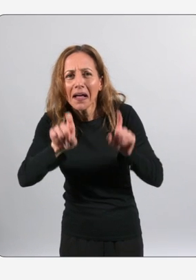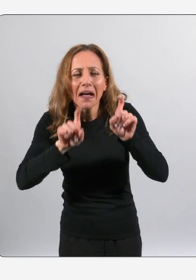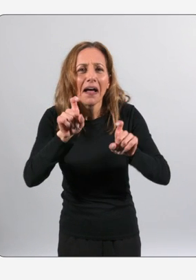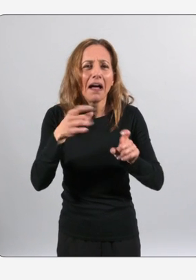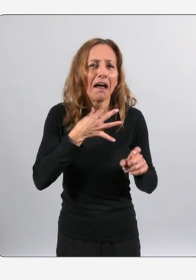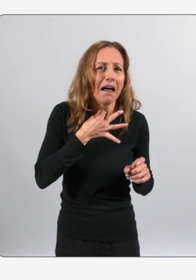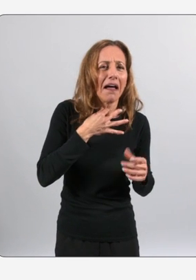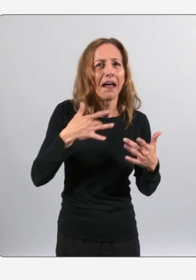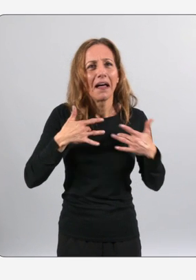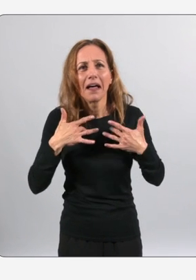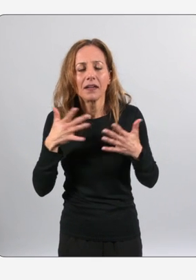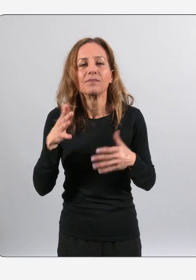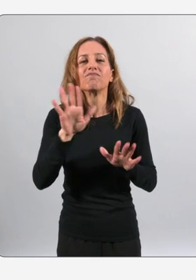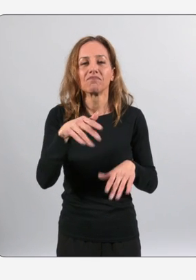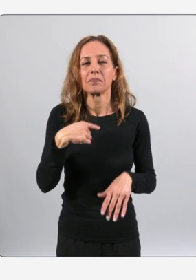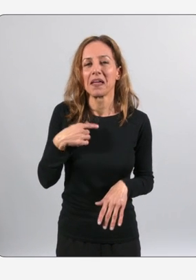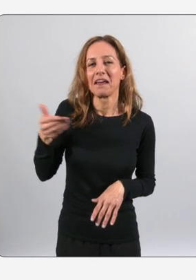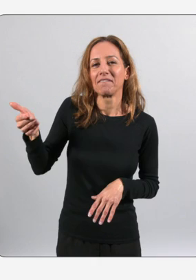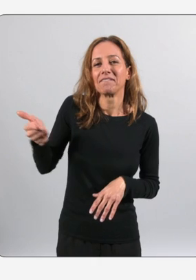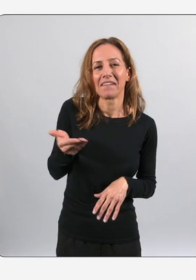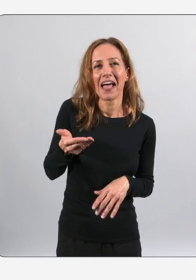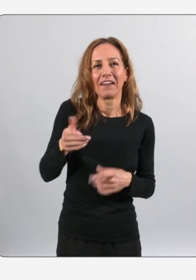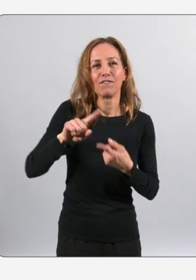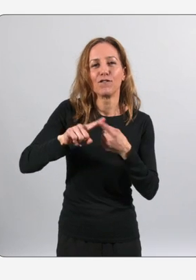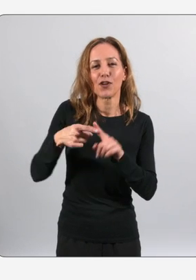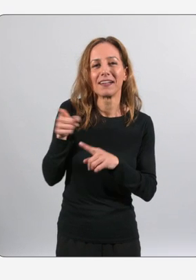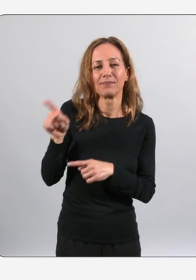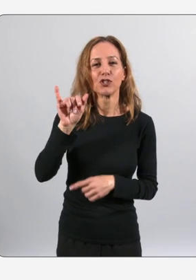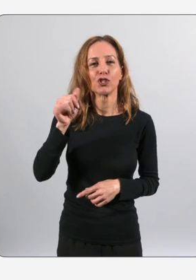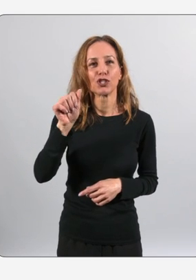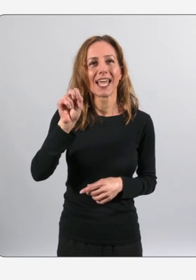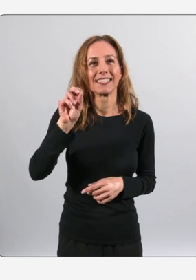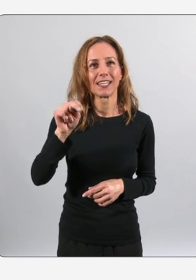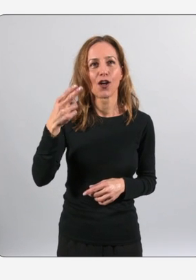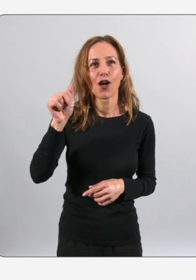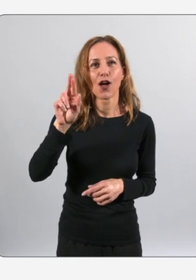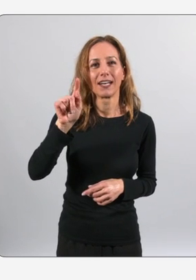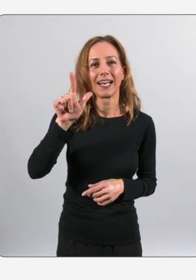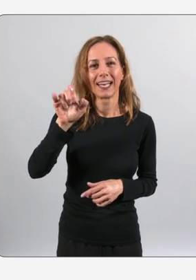I now want to invite my friend Jason Hartley, Head of Search and Shopping at PMG,